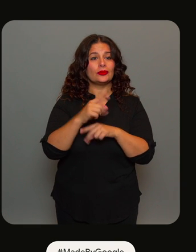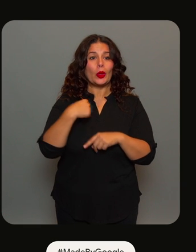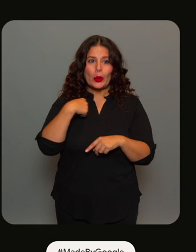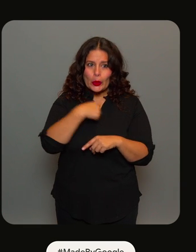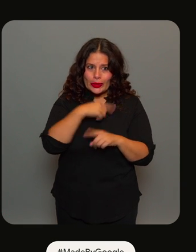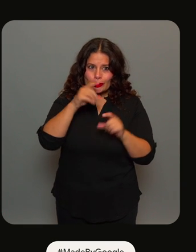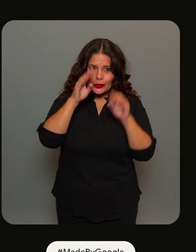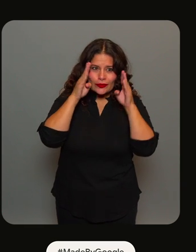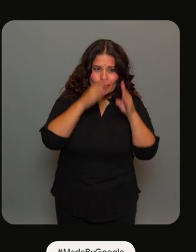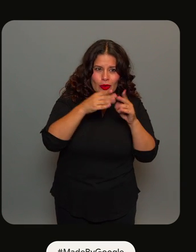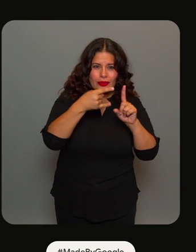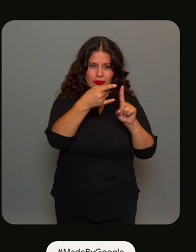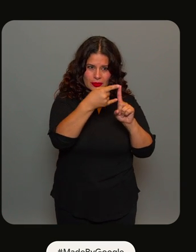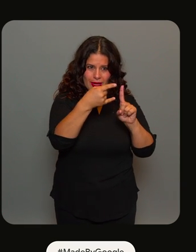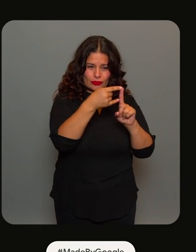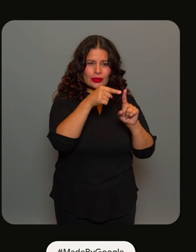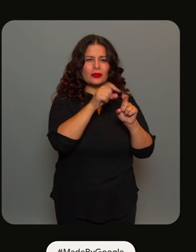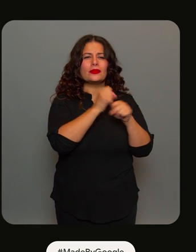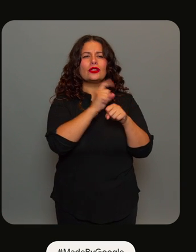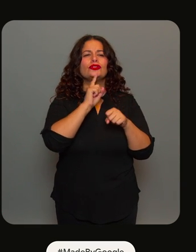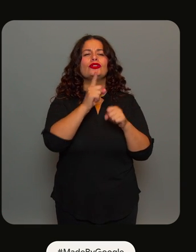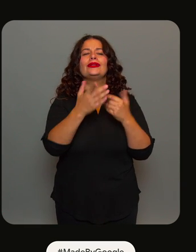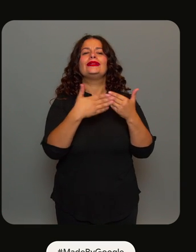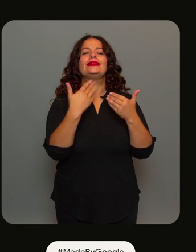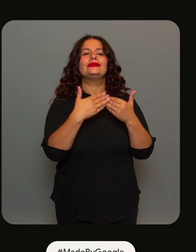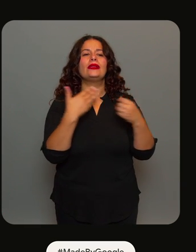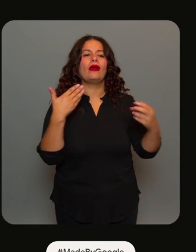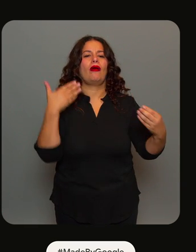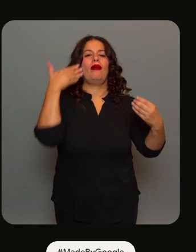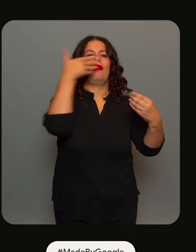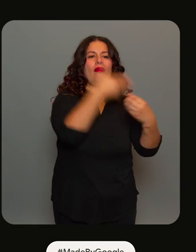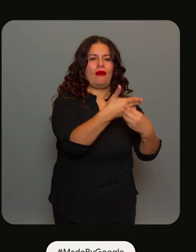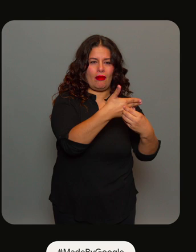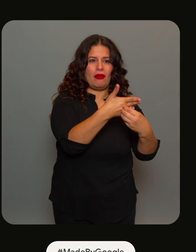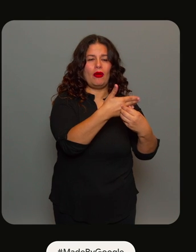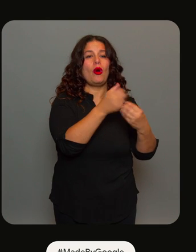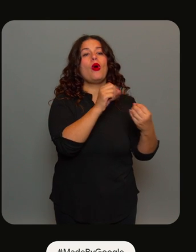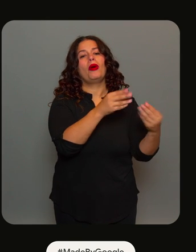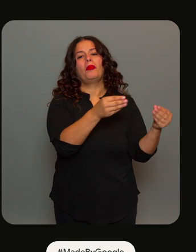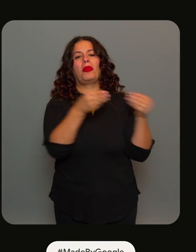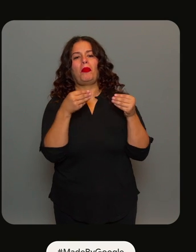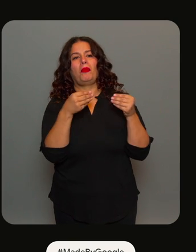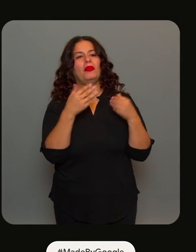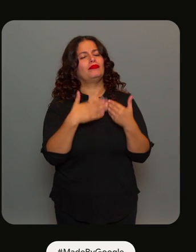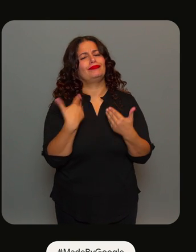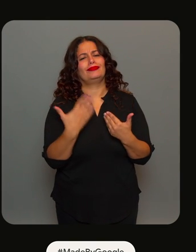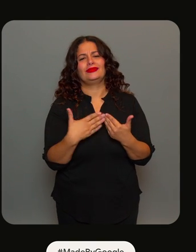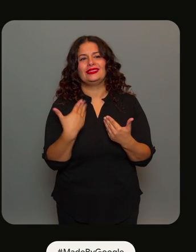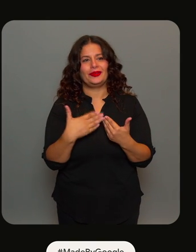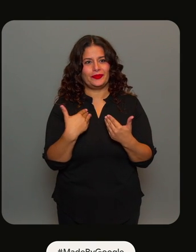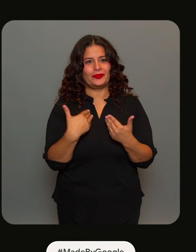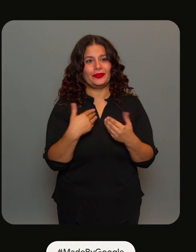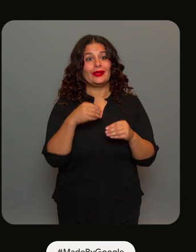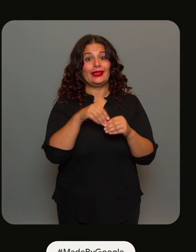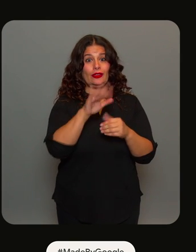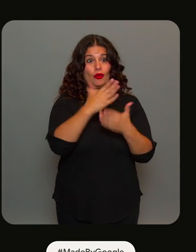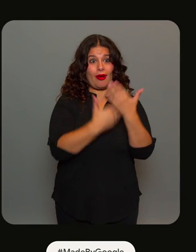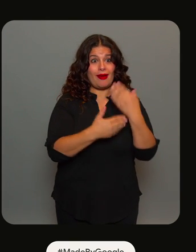easily dock or undock the Pixel Tablet. And when it's in your hand, the premium nanoceramic finish is